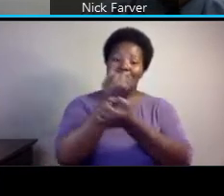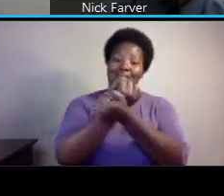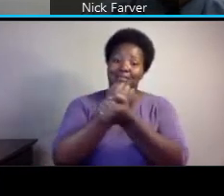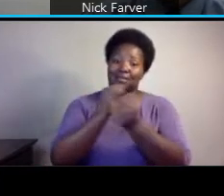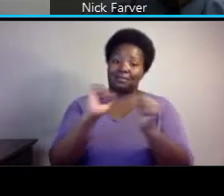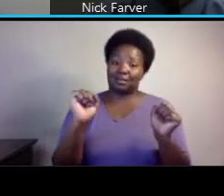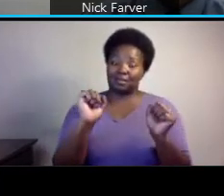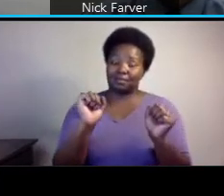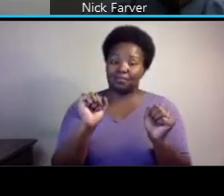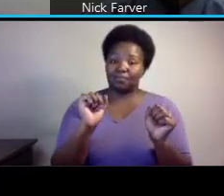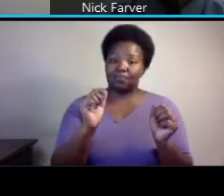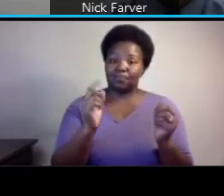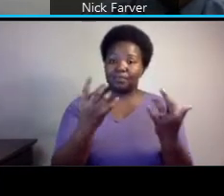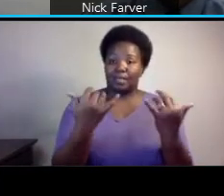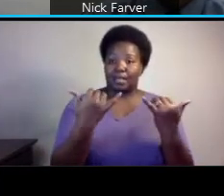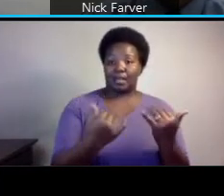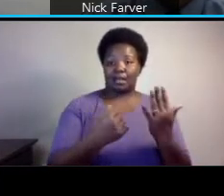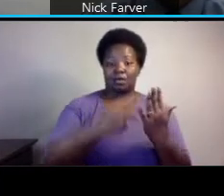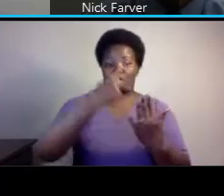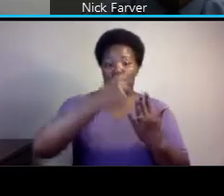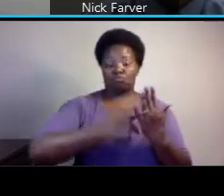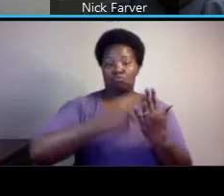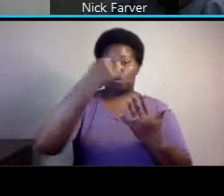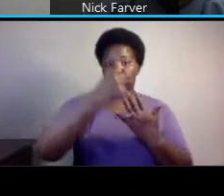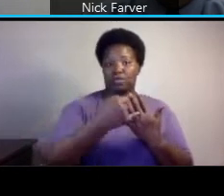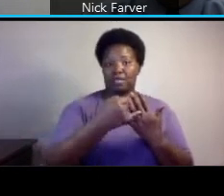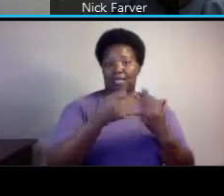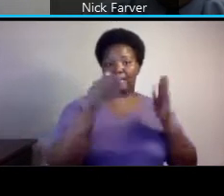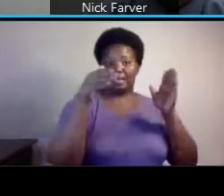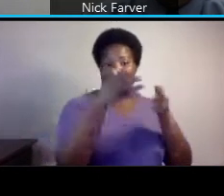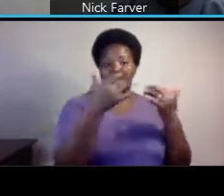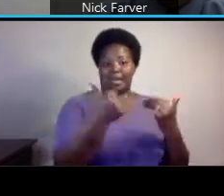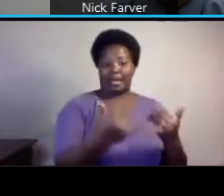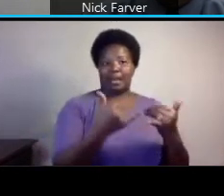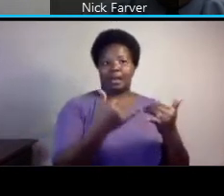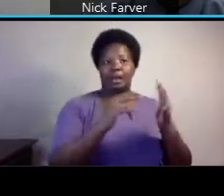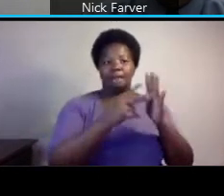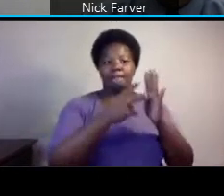for this project we are not anticipating any long-term detours of any of any sorts